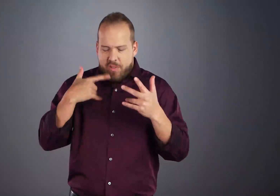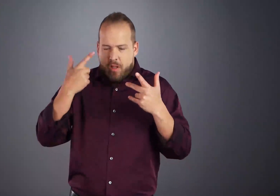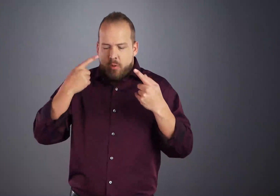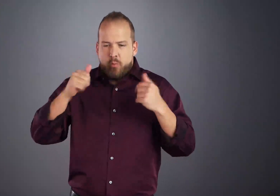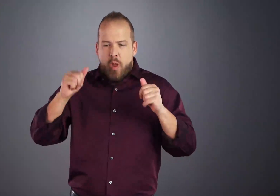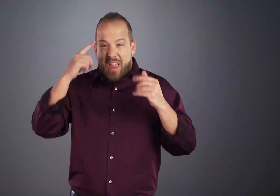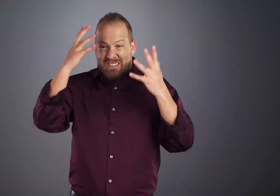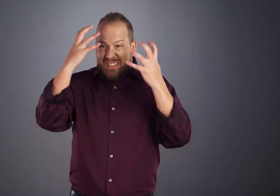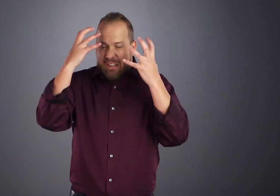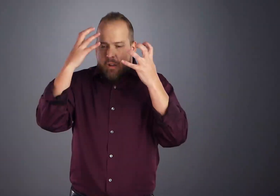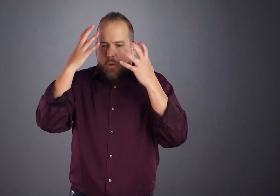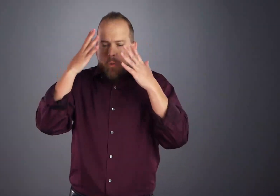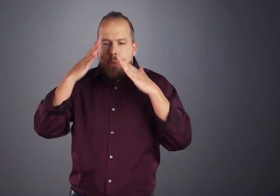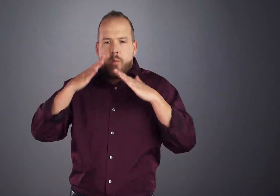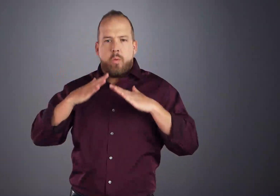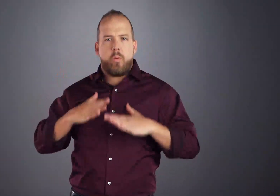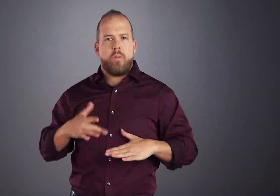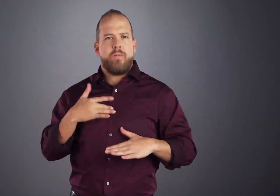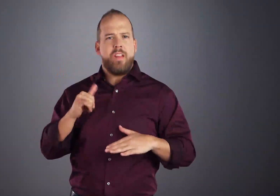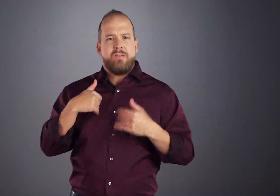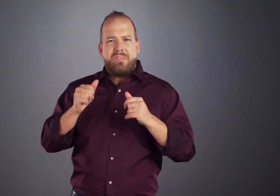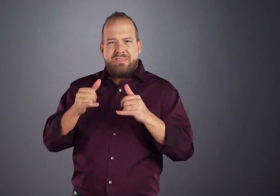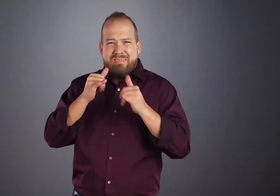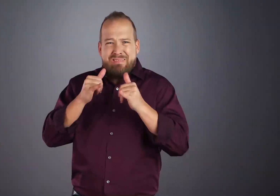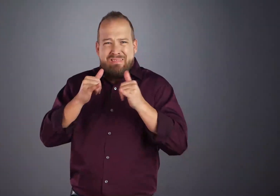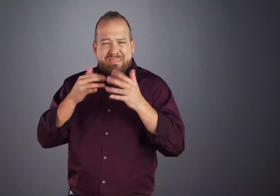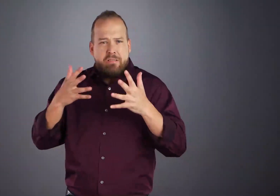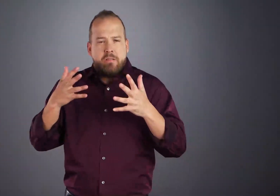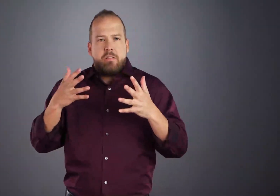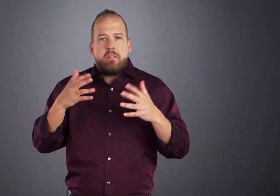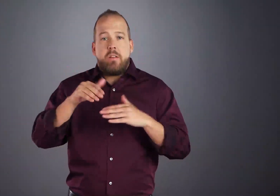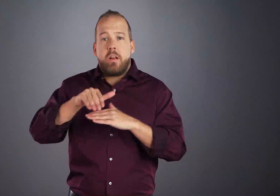My writhing nerves were stilled at last.